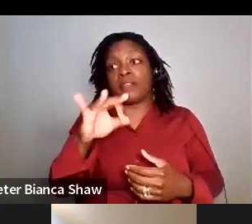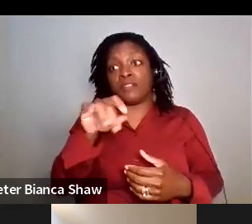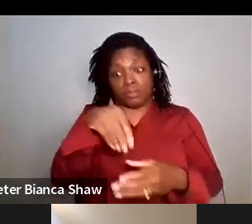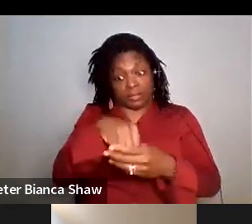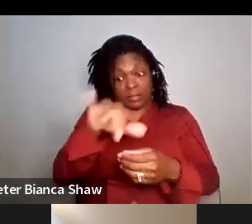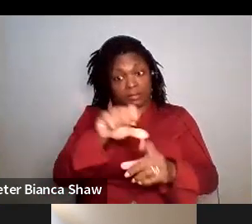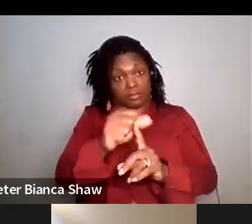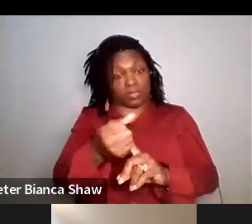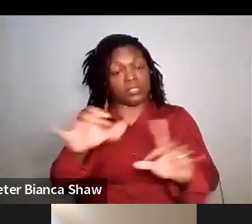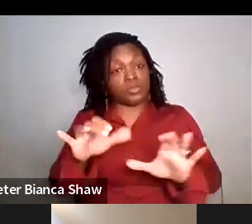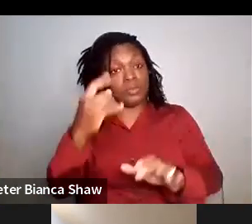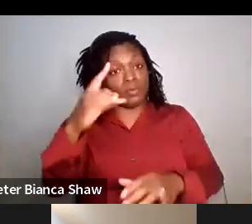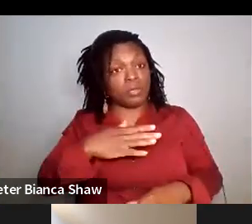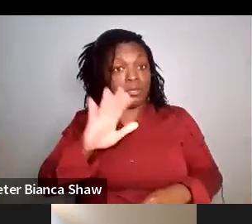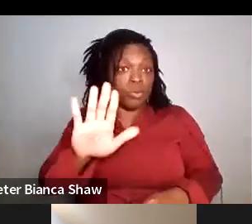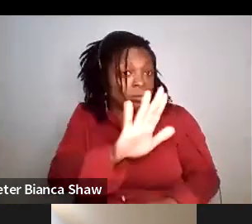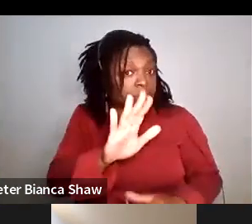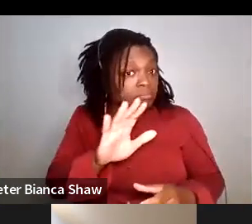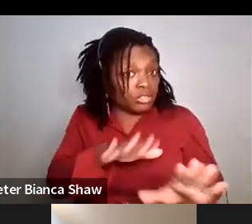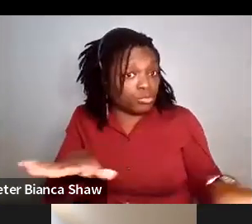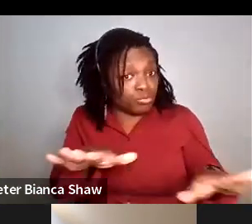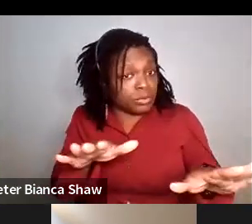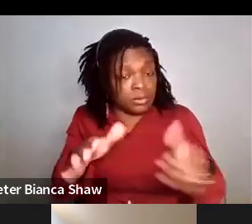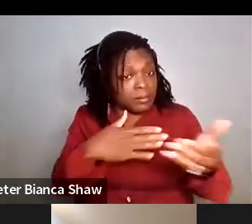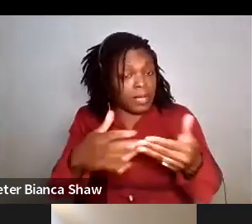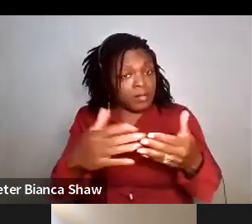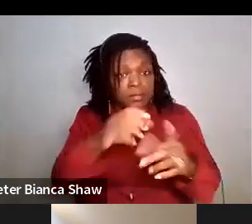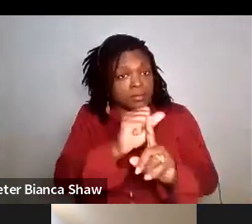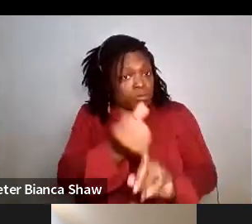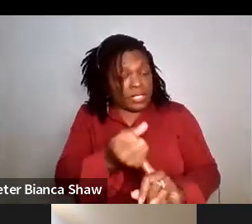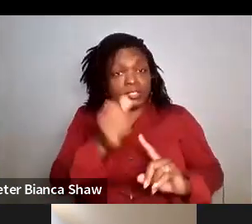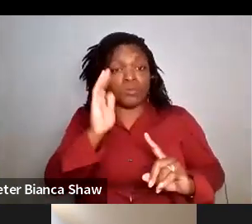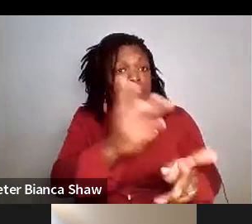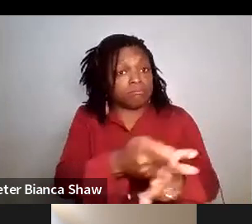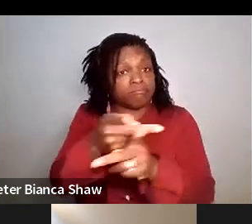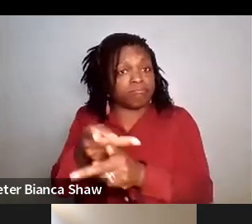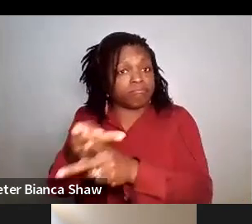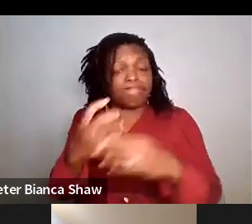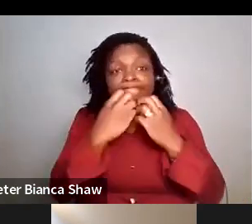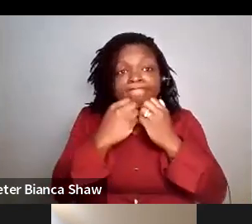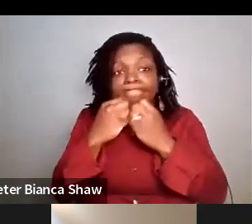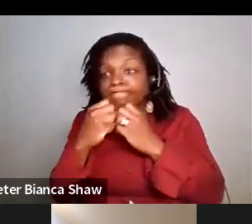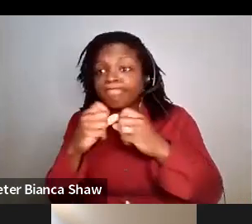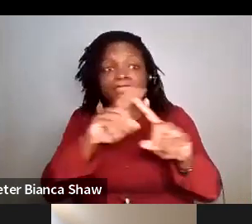You do it for your children in any circumstance as you would in a normal child or a child with disabilities.